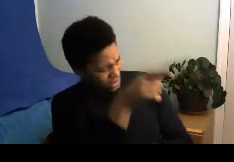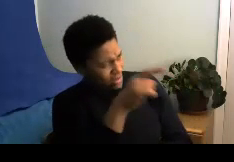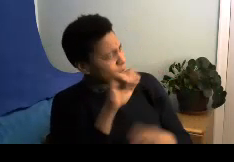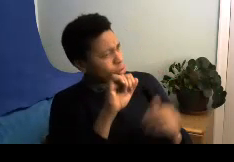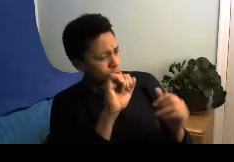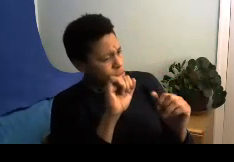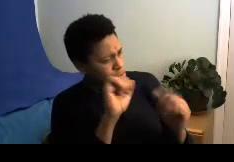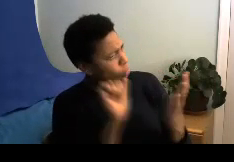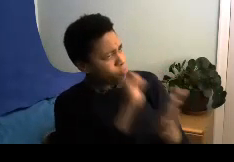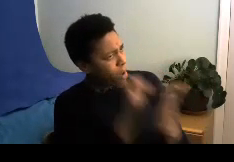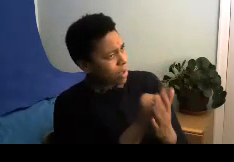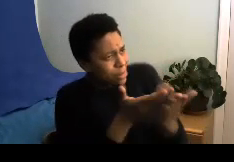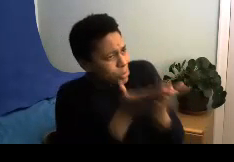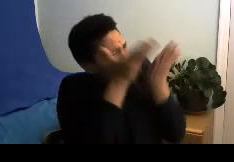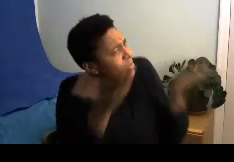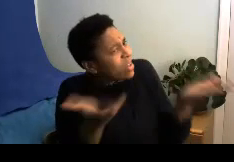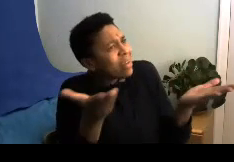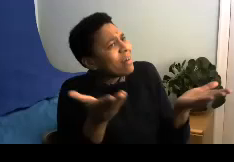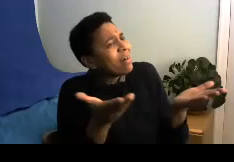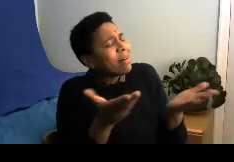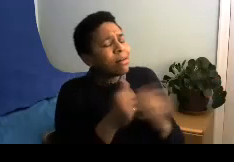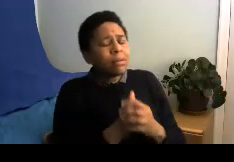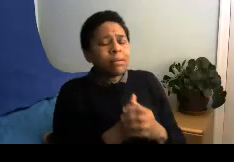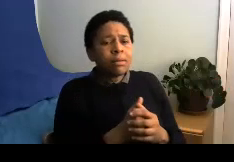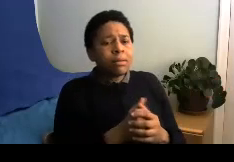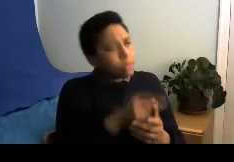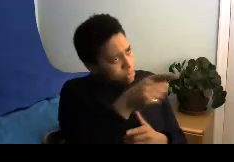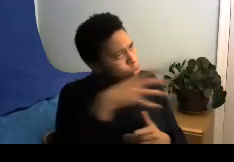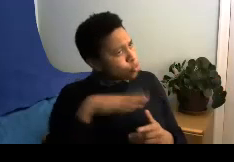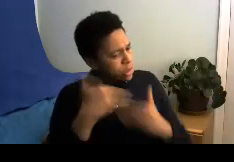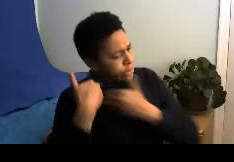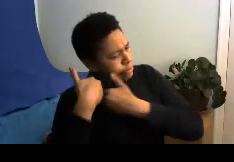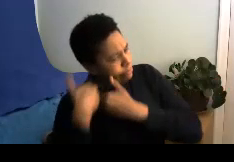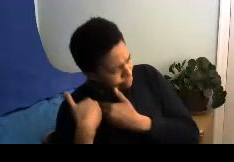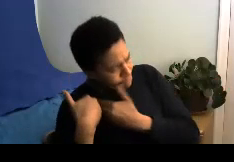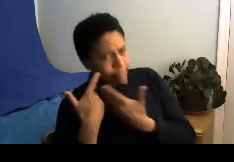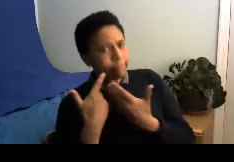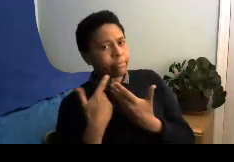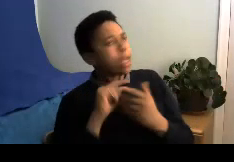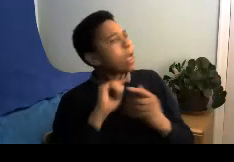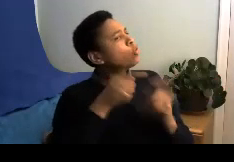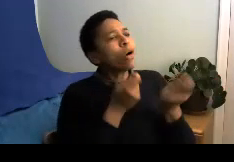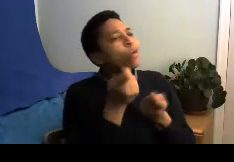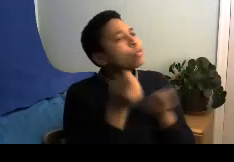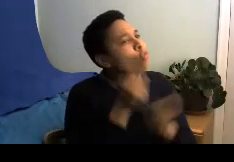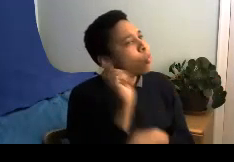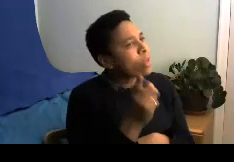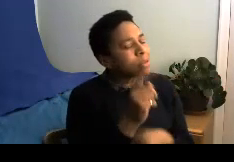account. And it's something that the hegemony cannot control. So,